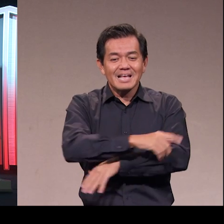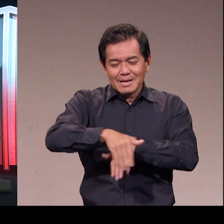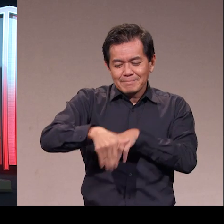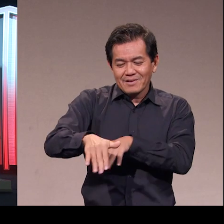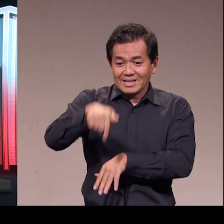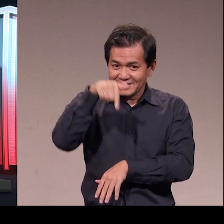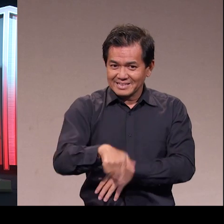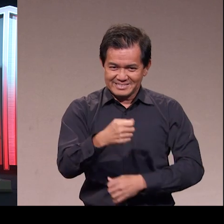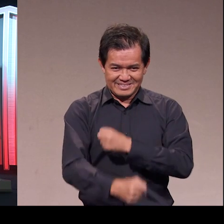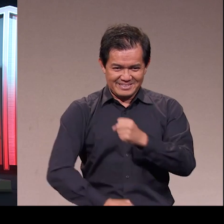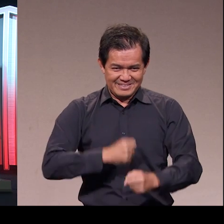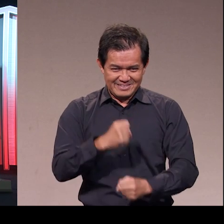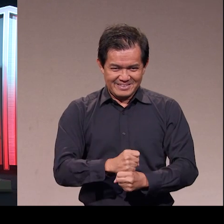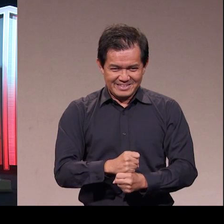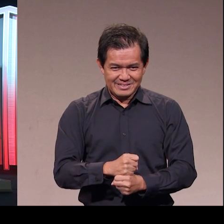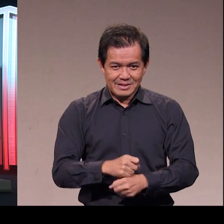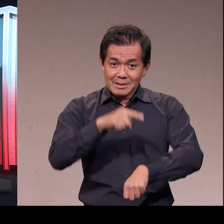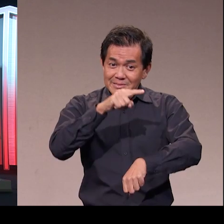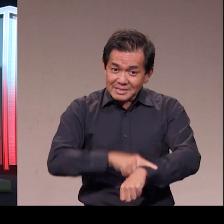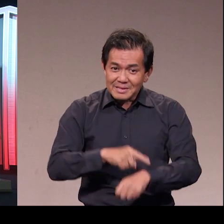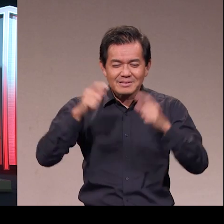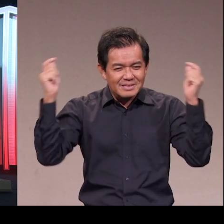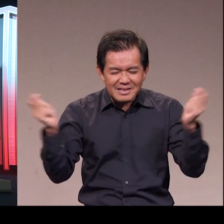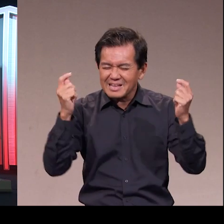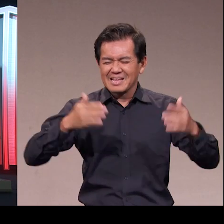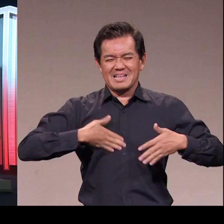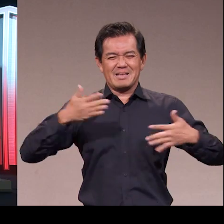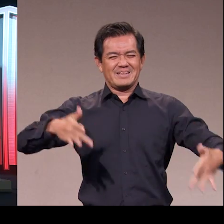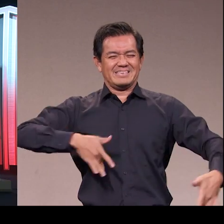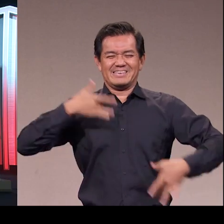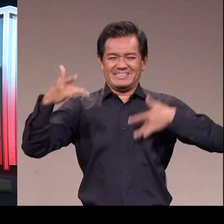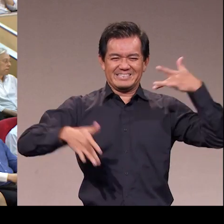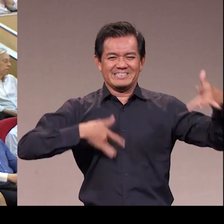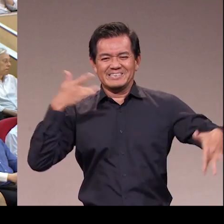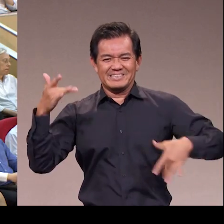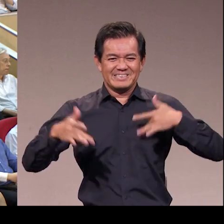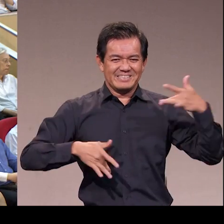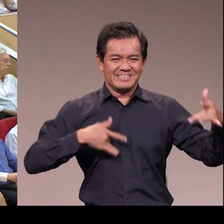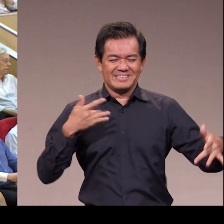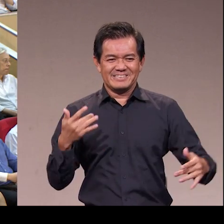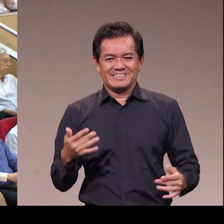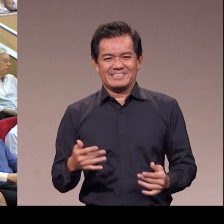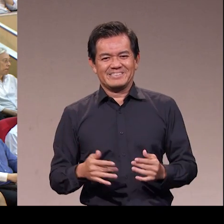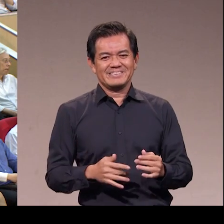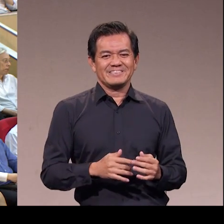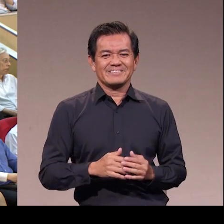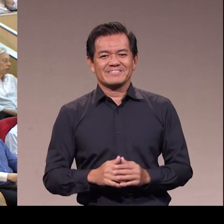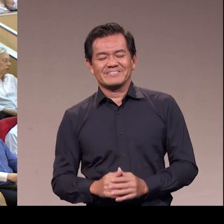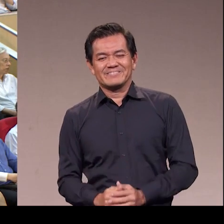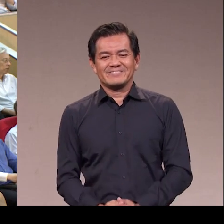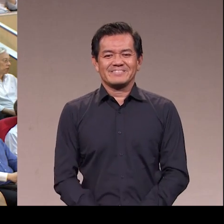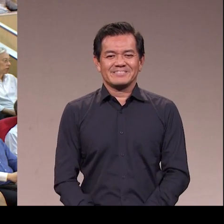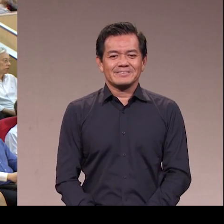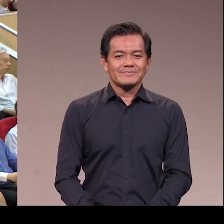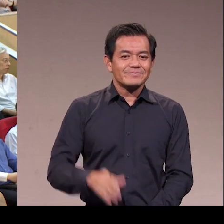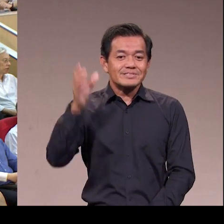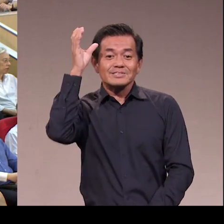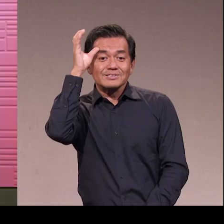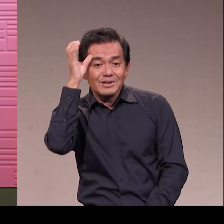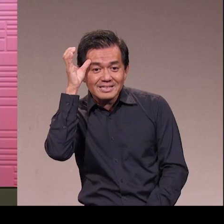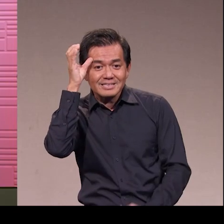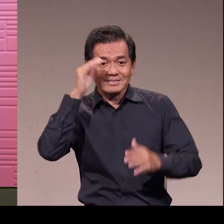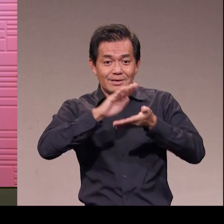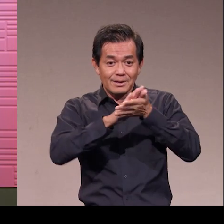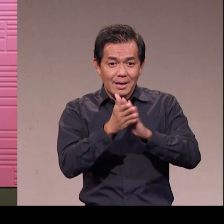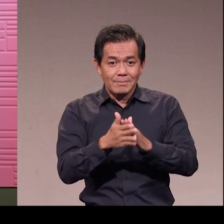The Chinese community has contributed greatly to Singapore's development.